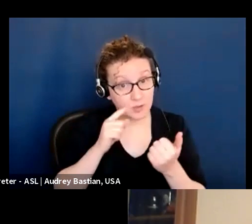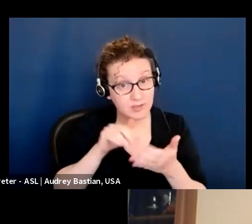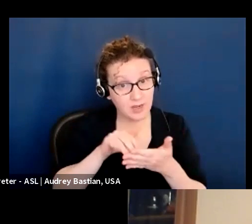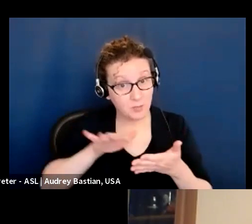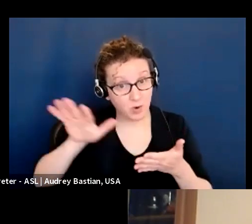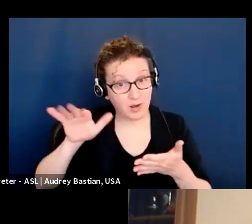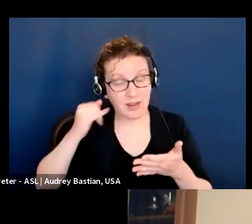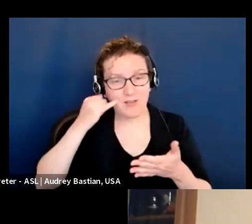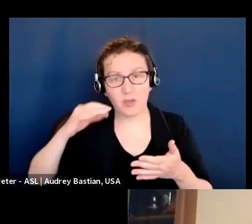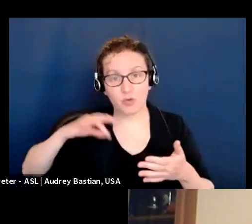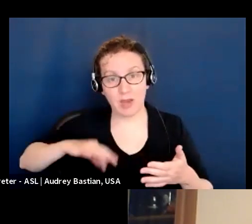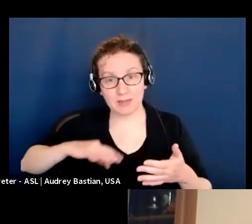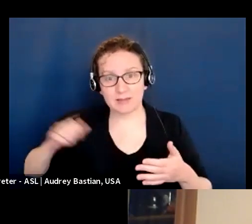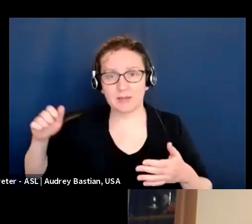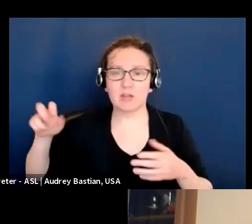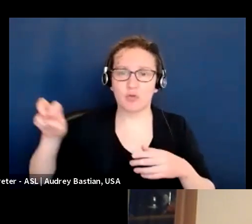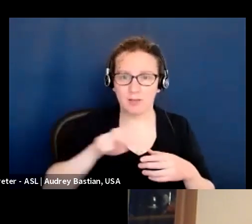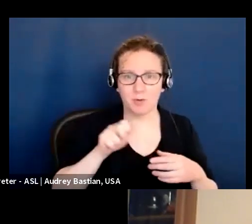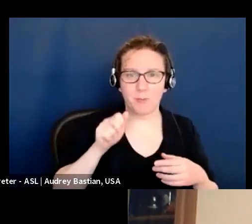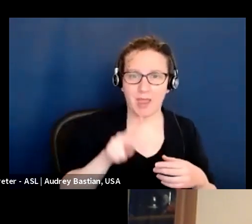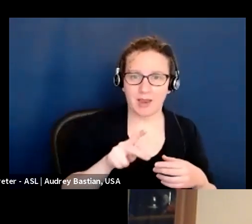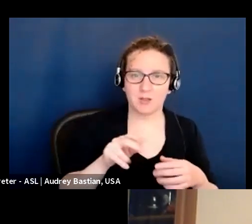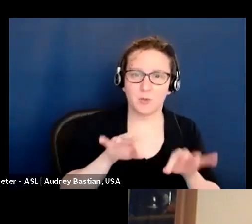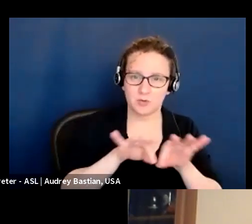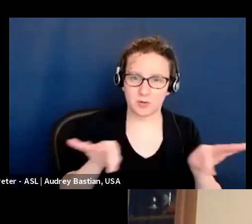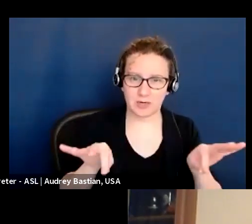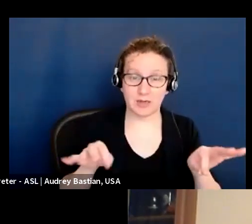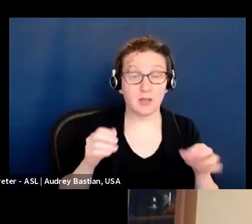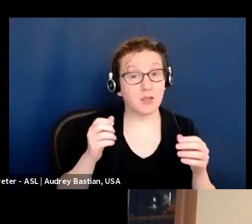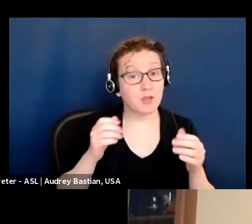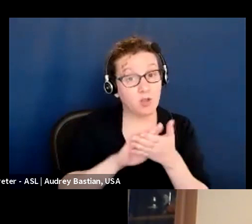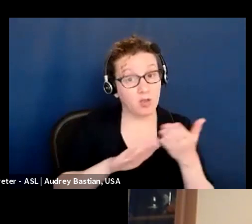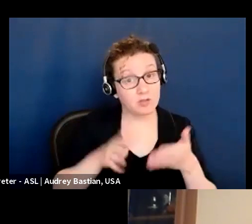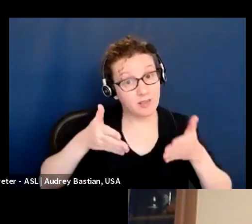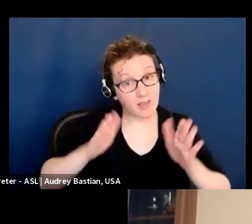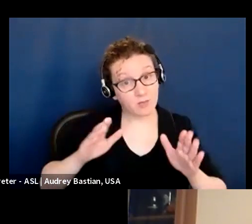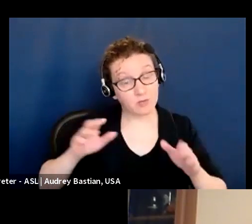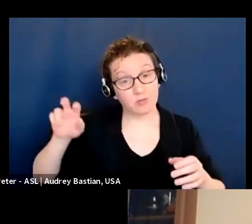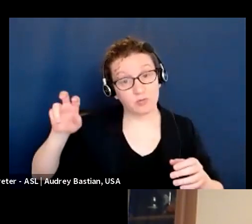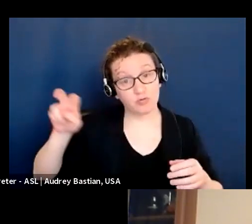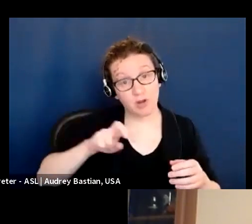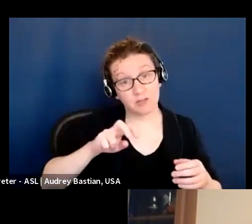back towards your degree. Because like many colleges will allow you to transfer back credit